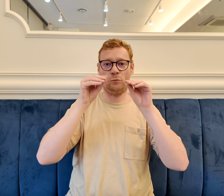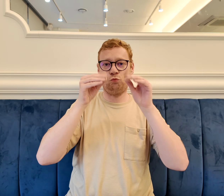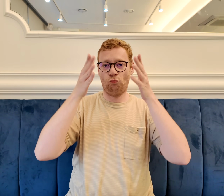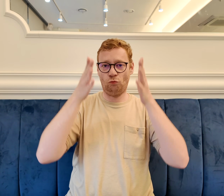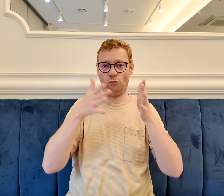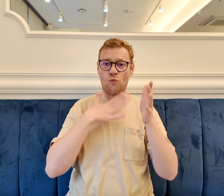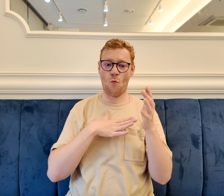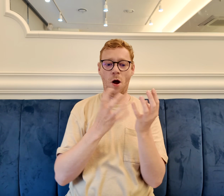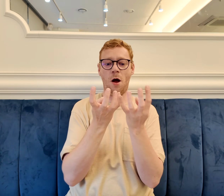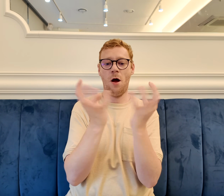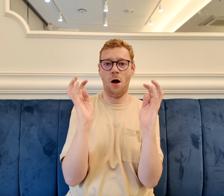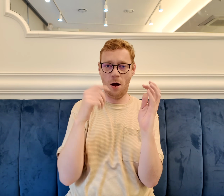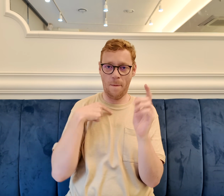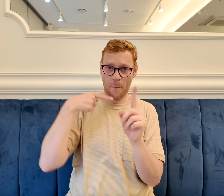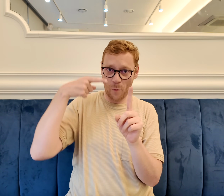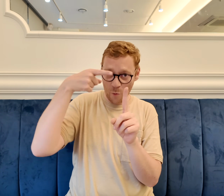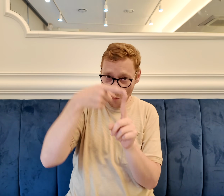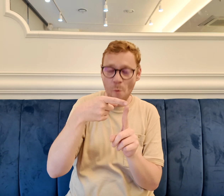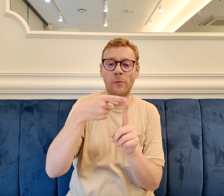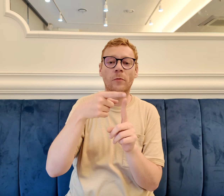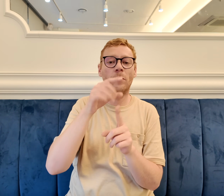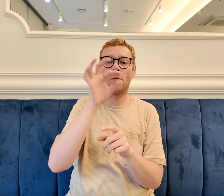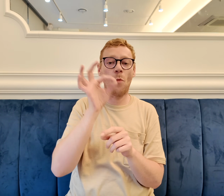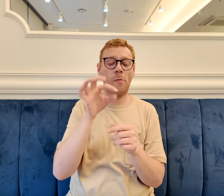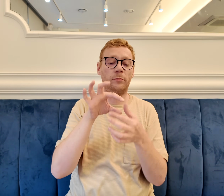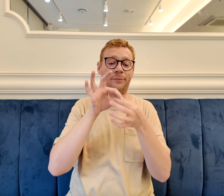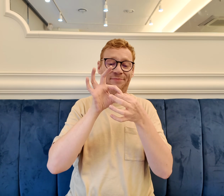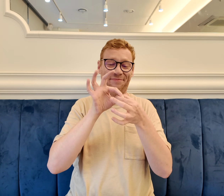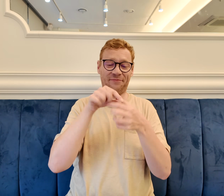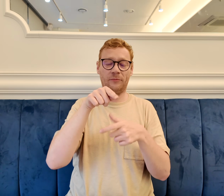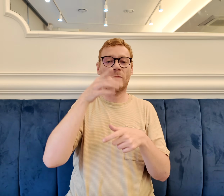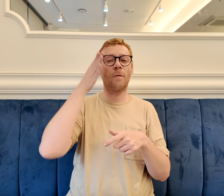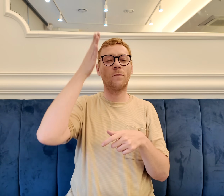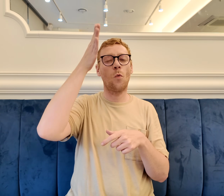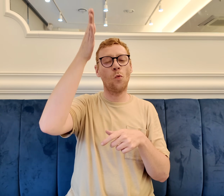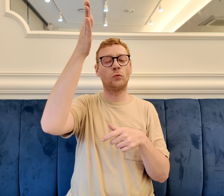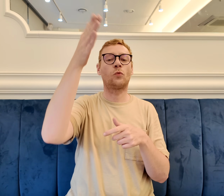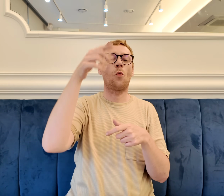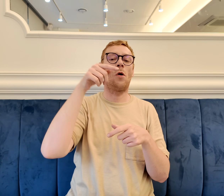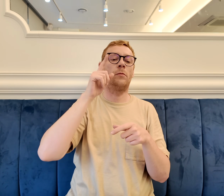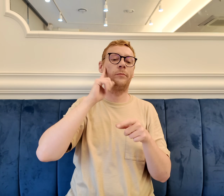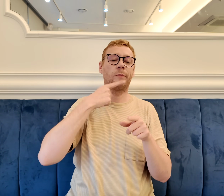an education where everyone sits together and learns together. This is about how deaf people can teach